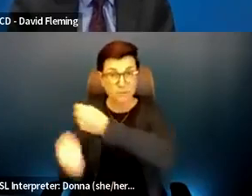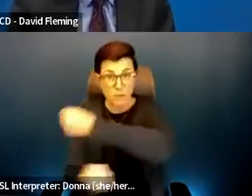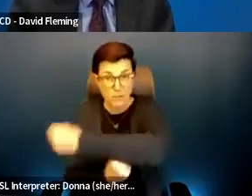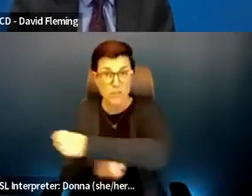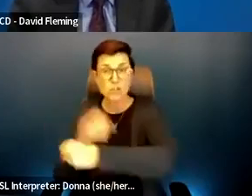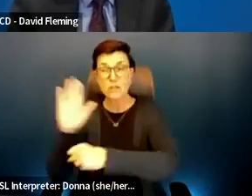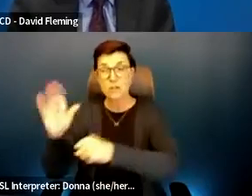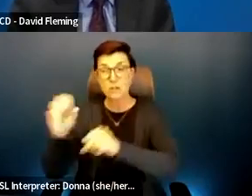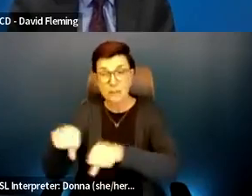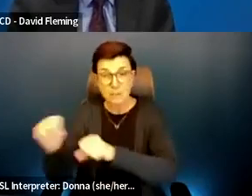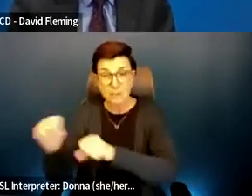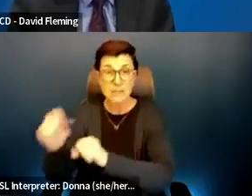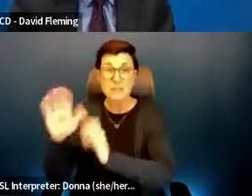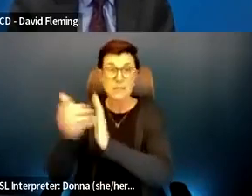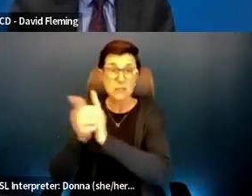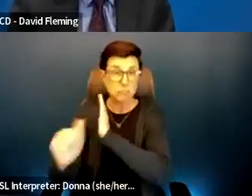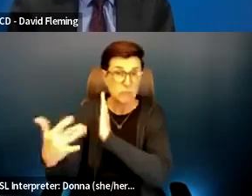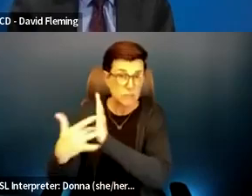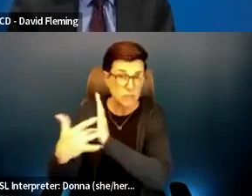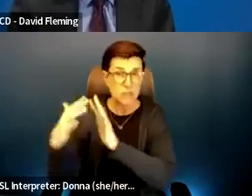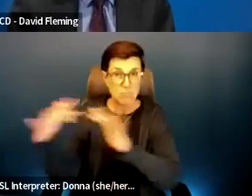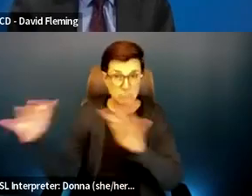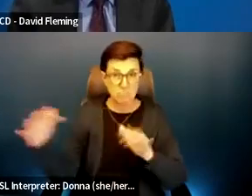The point that you raised continues to come